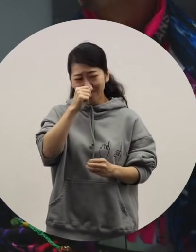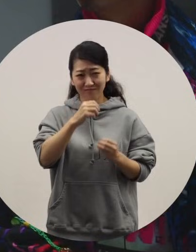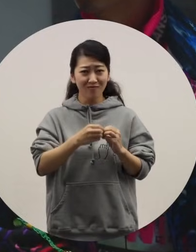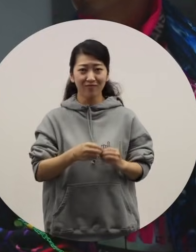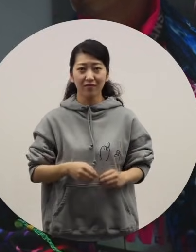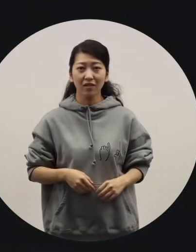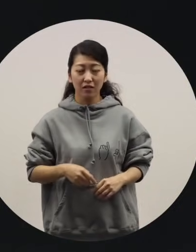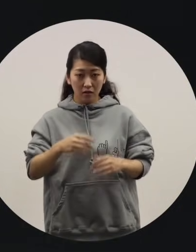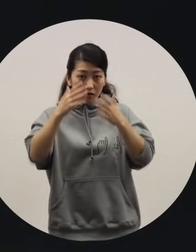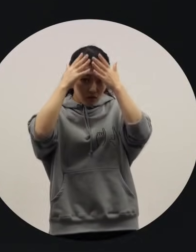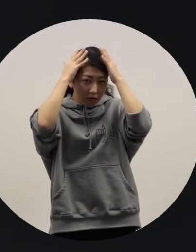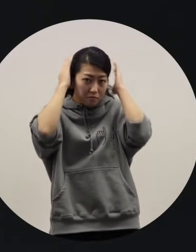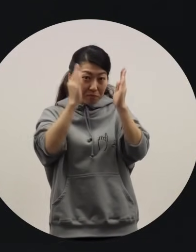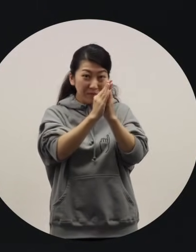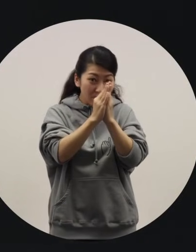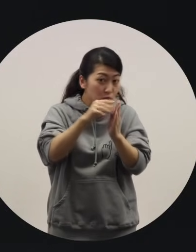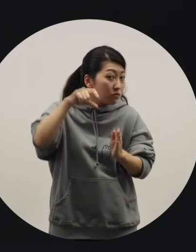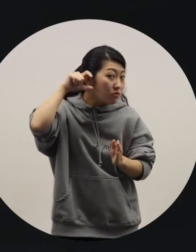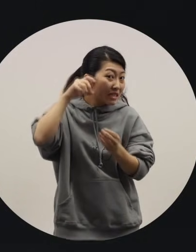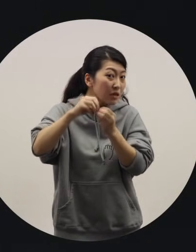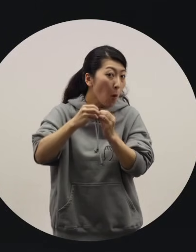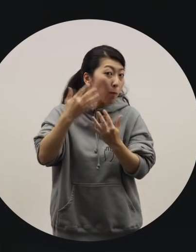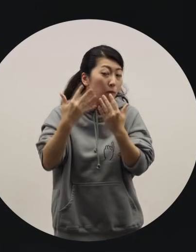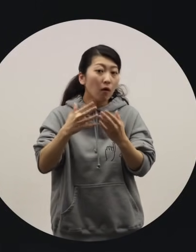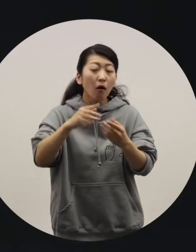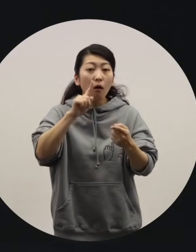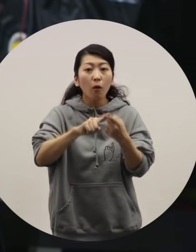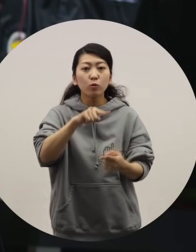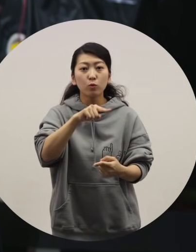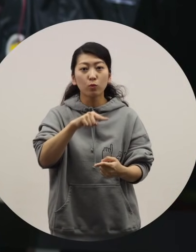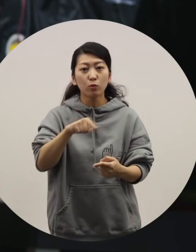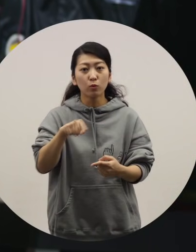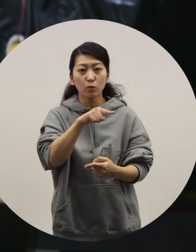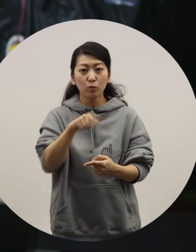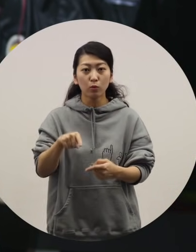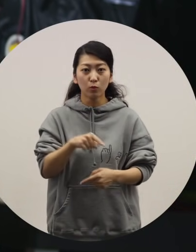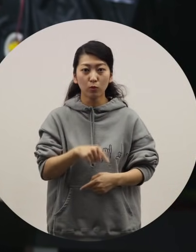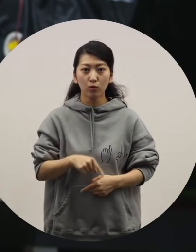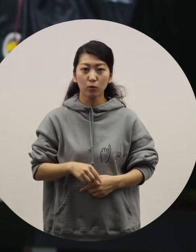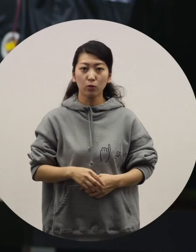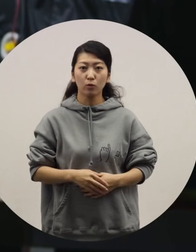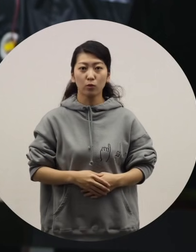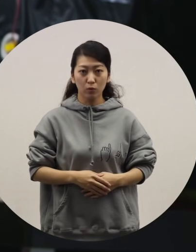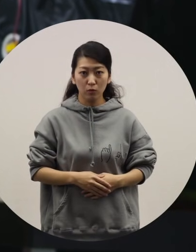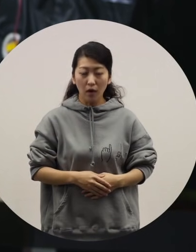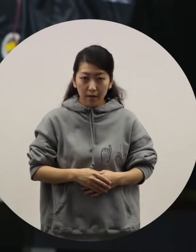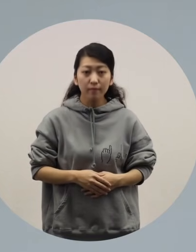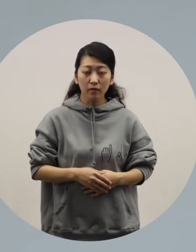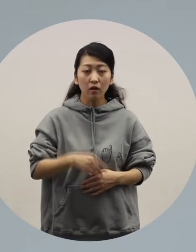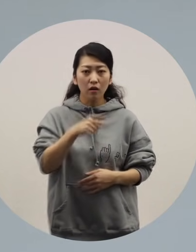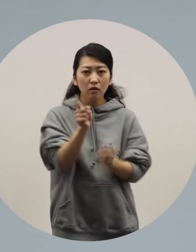[Kenmochi] Your hair color matches your hearing aid. [GenGen] Thank you. -[Ochiai] It is a complementary color.